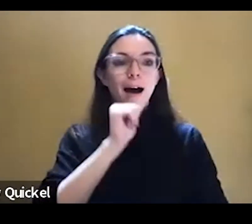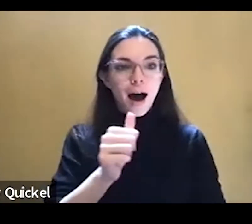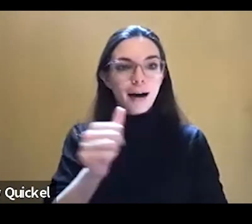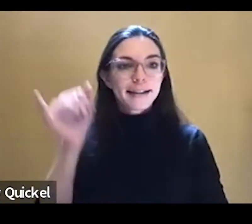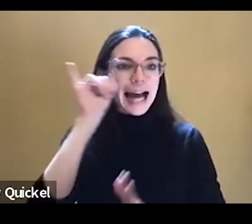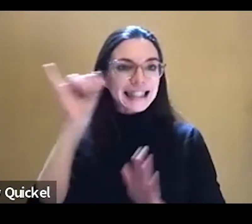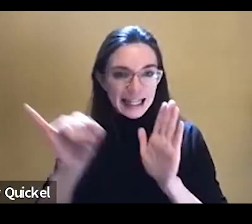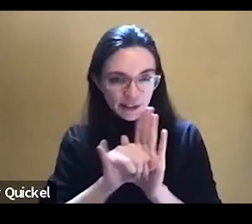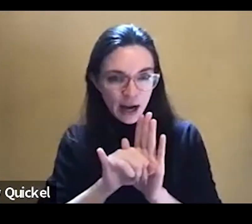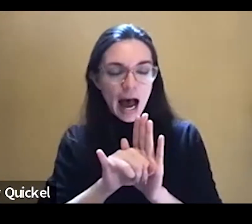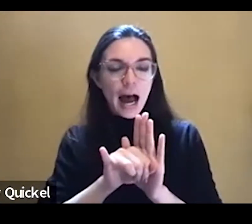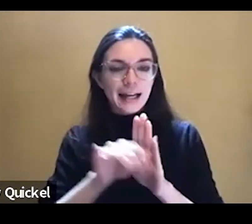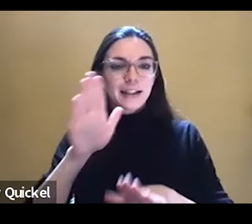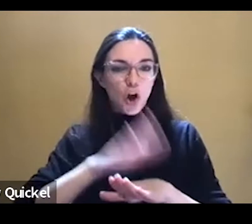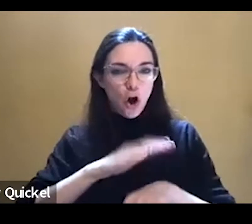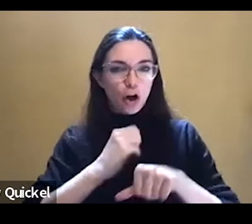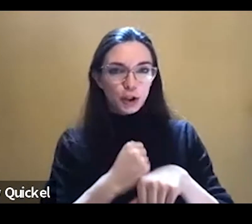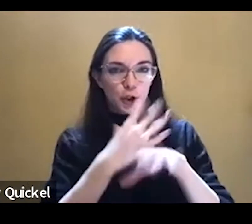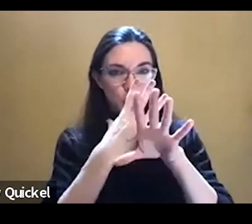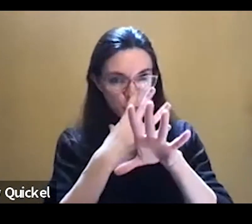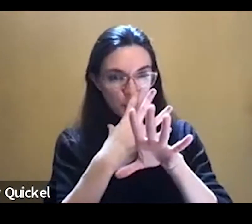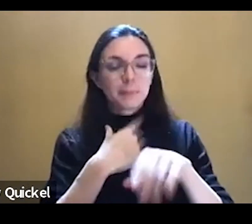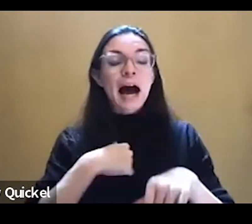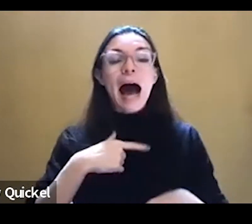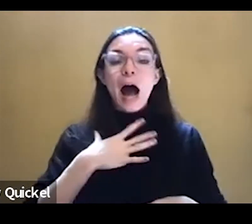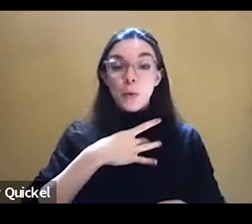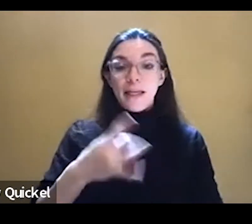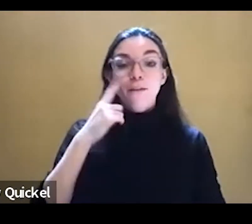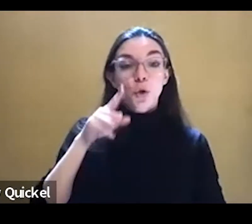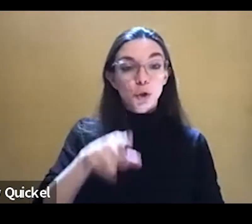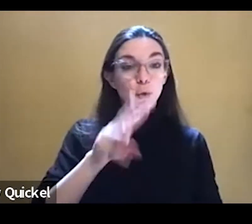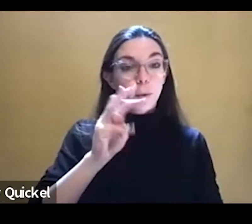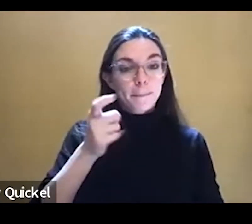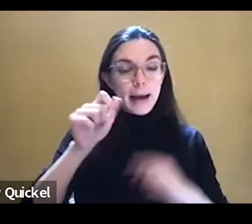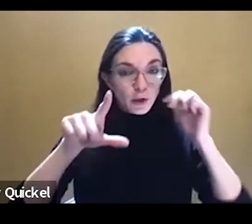"unidentified" On Zoom with us -- I would like you, Michael, to take a